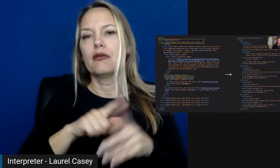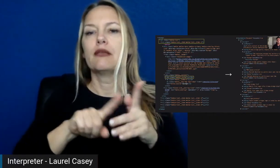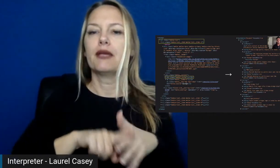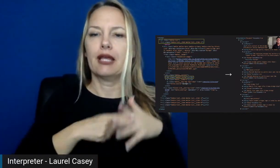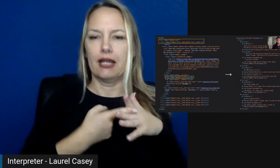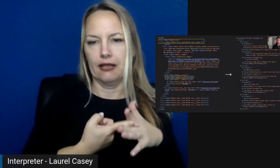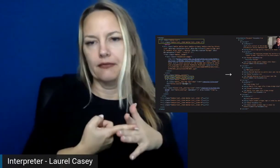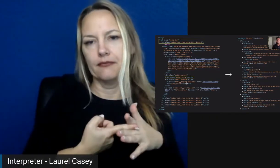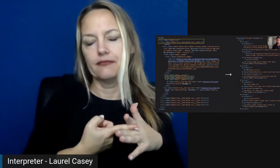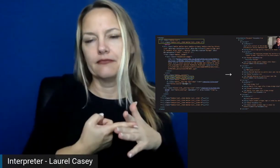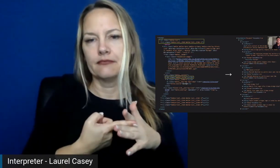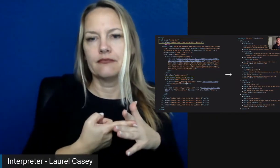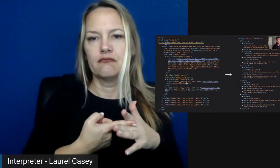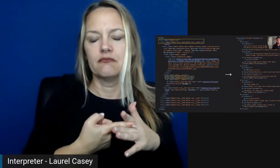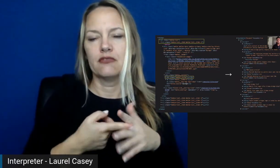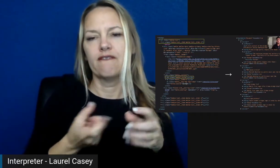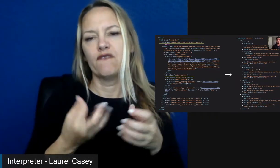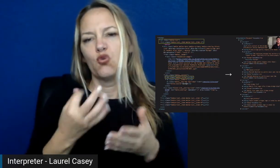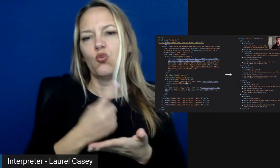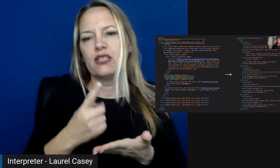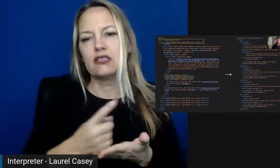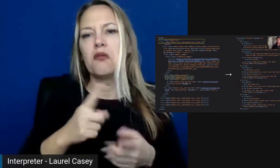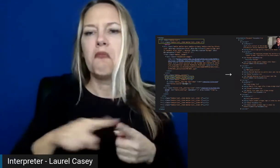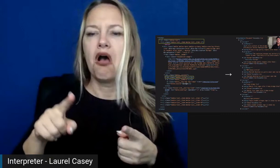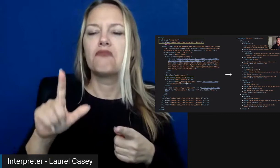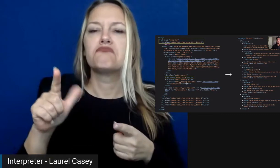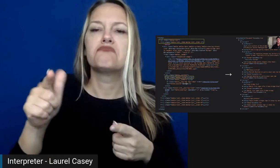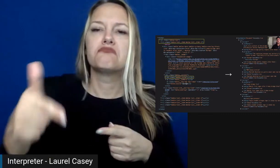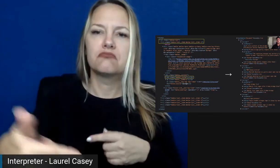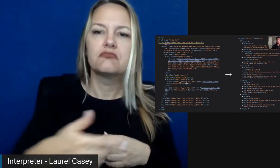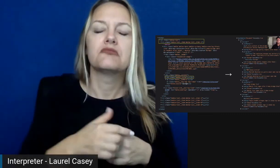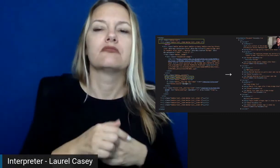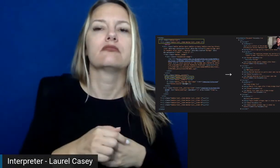It’s a couple of weeks only, but after those couple